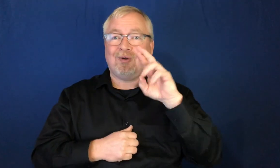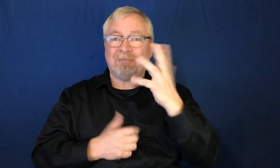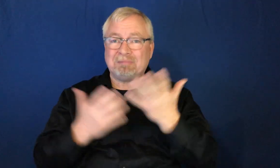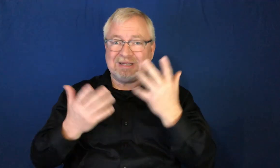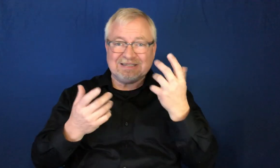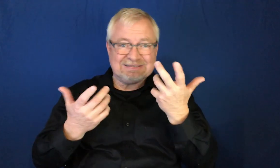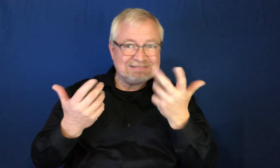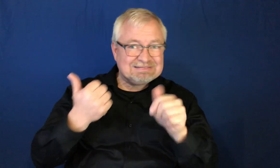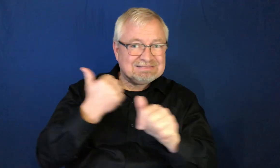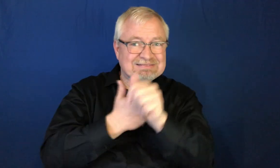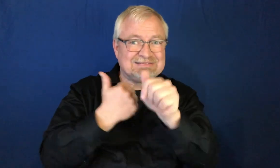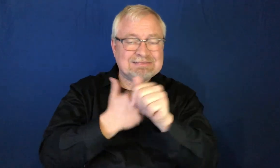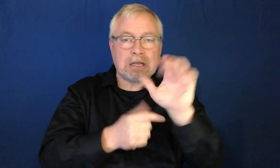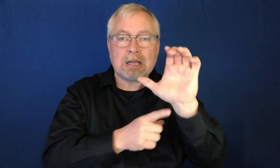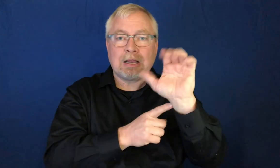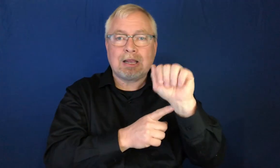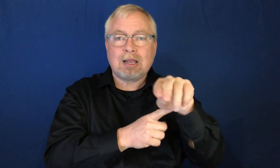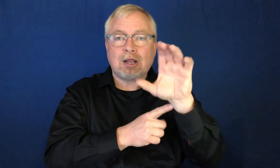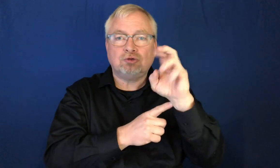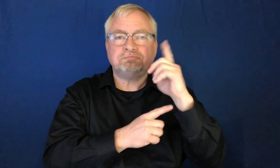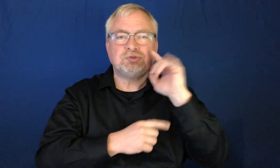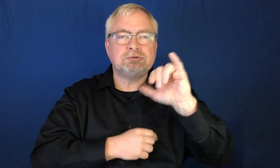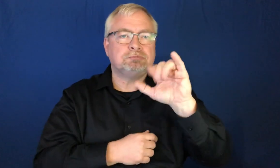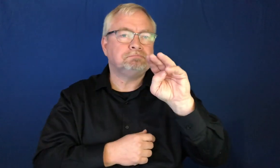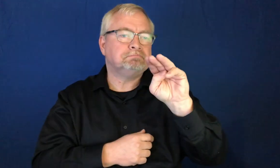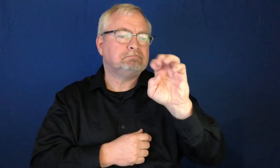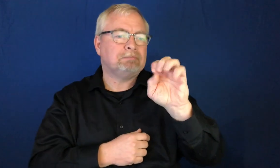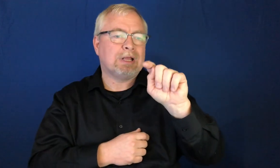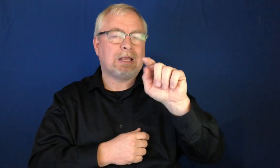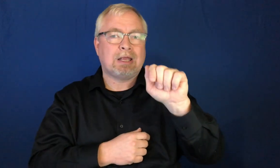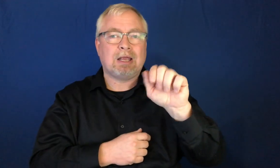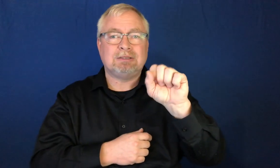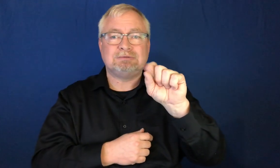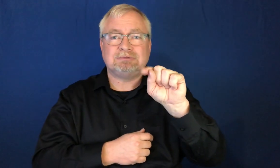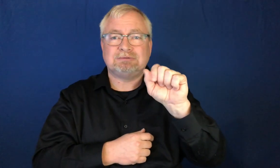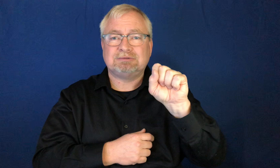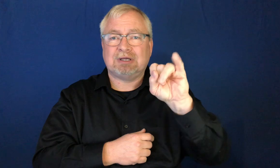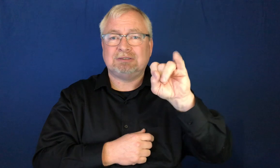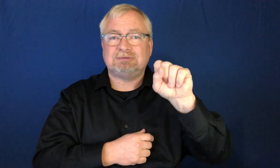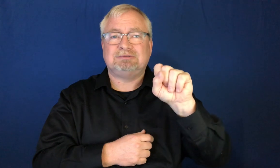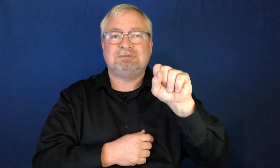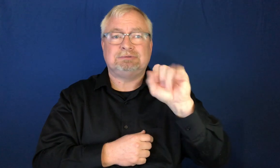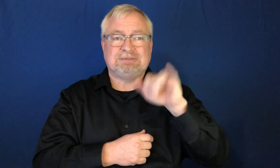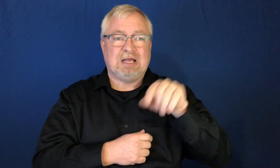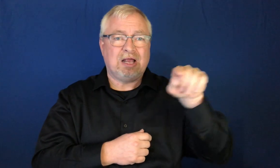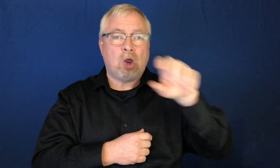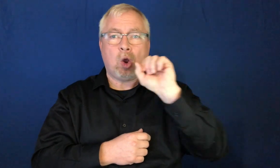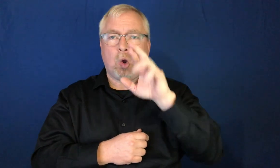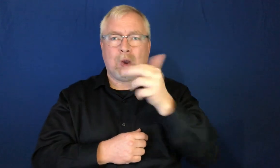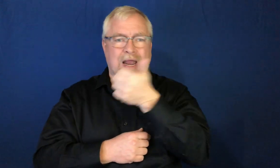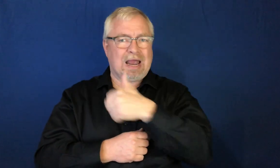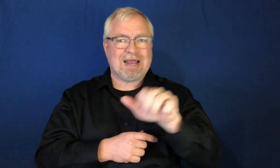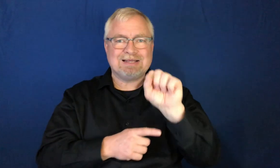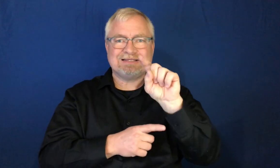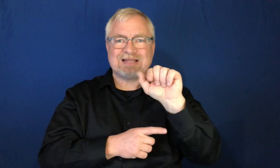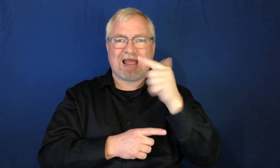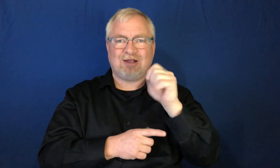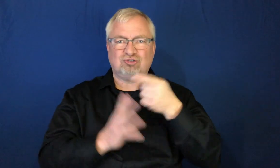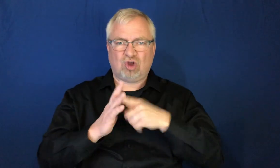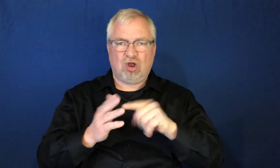or risk of metastasis or progression of staging for